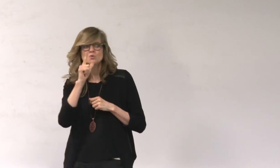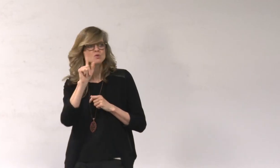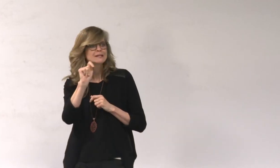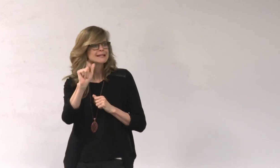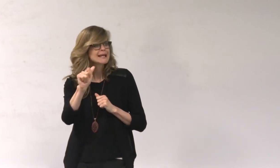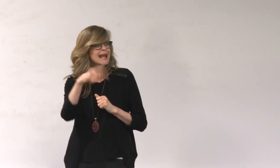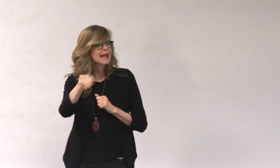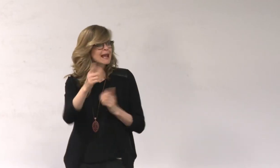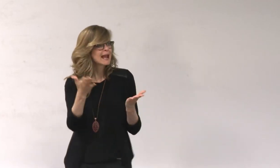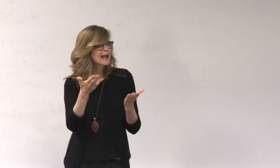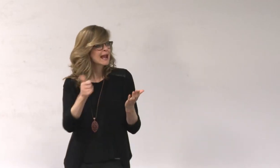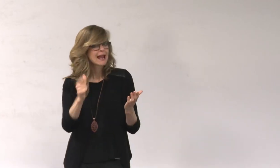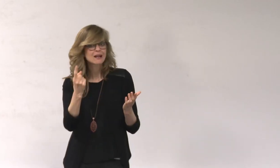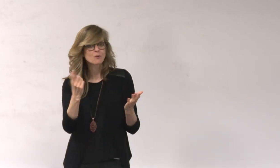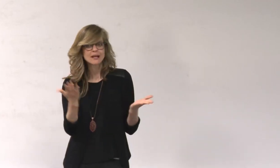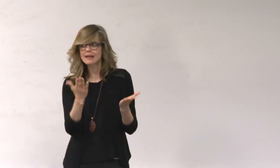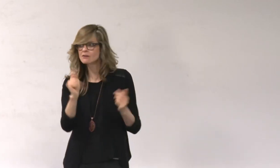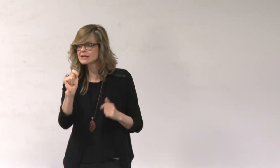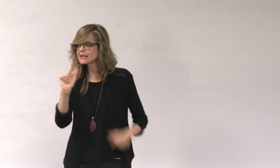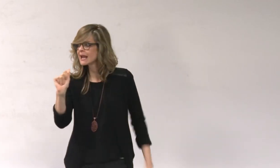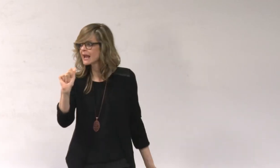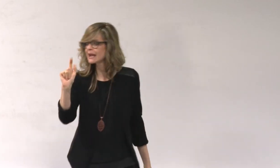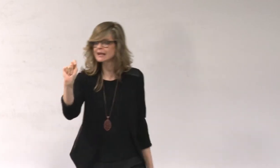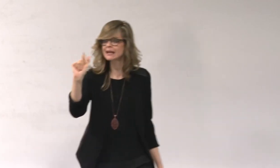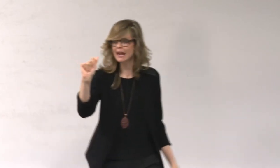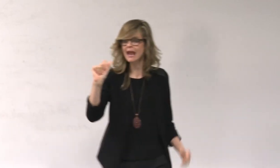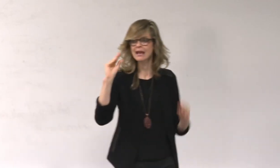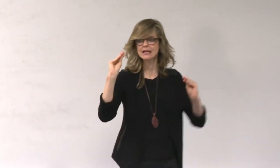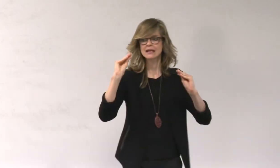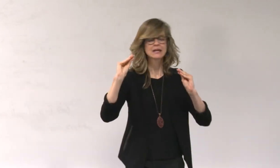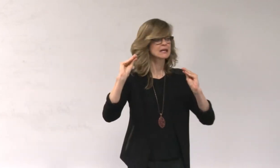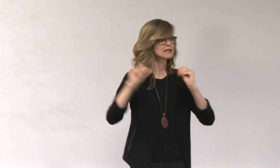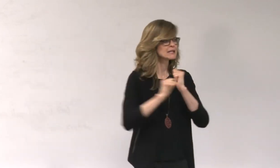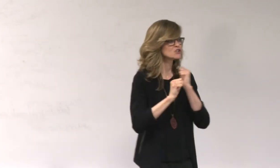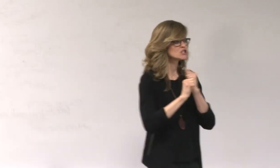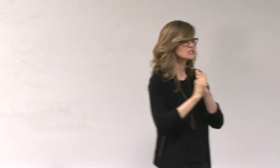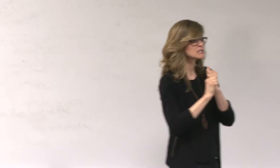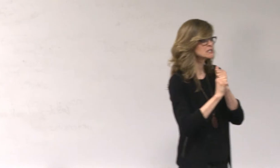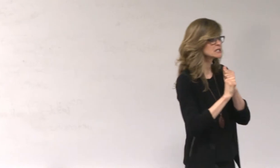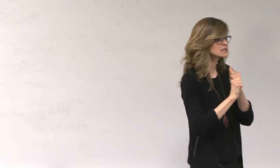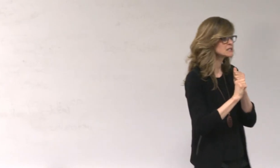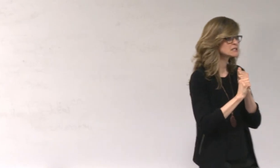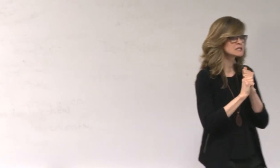WHO'S A T.A. HERE? ANYBODY DO TEACHING ASSISTANT WORK? T.A. WORK? ANYONE?